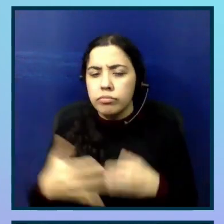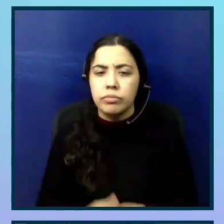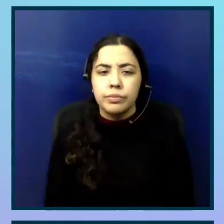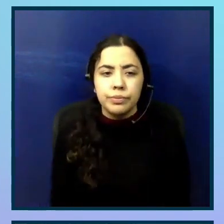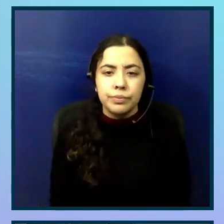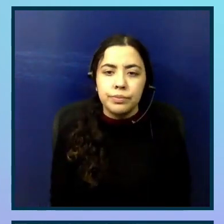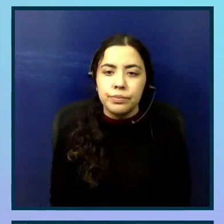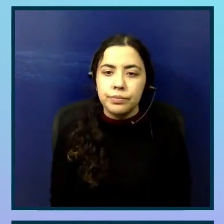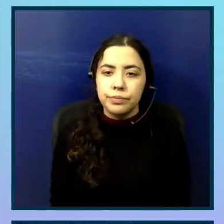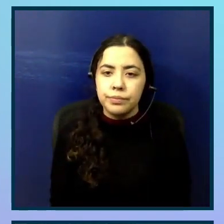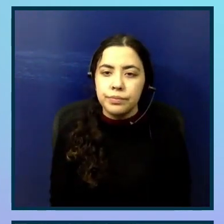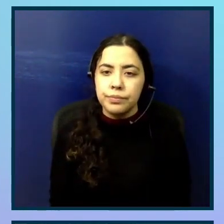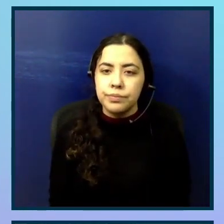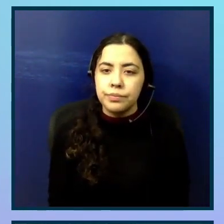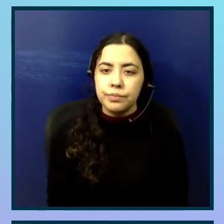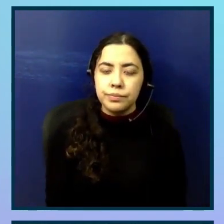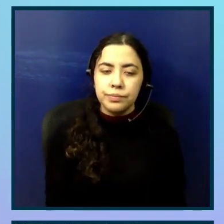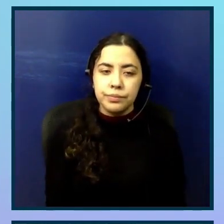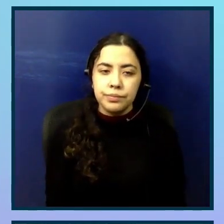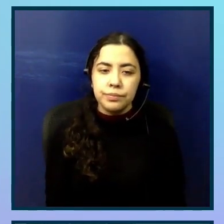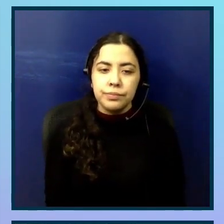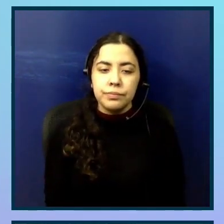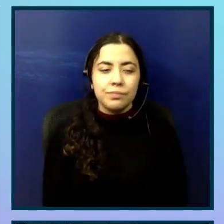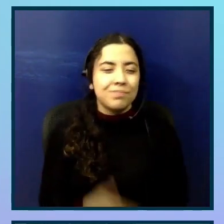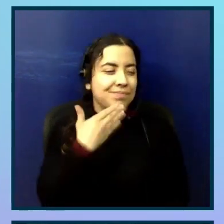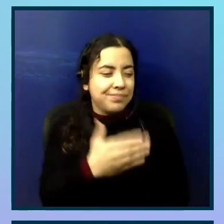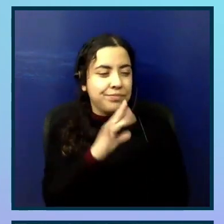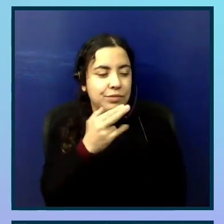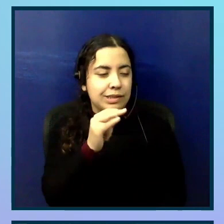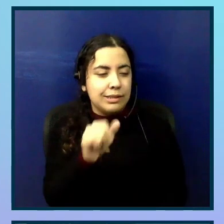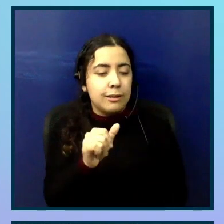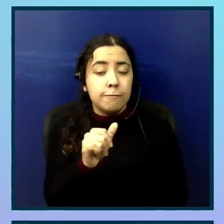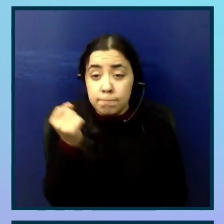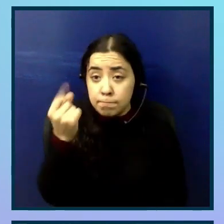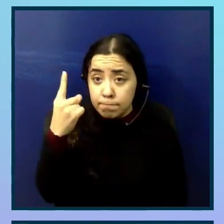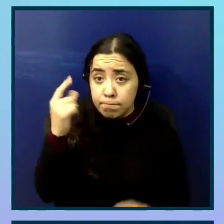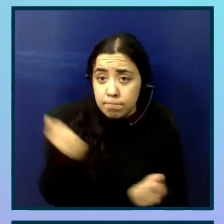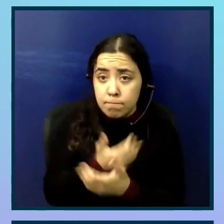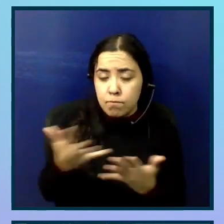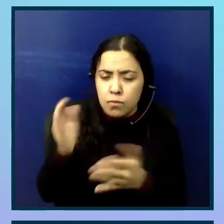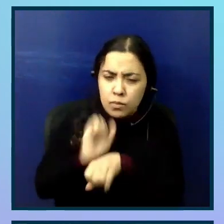Awesome. Thanks Christina. So with all of this work that we've put in